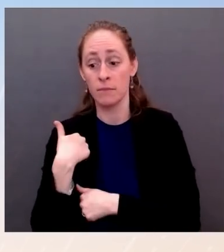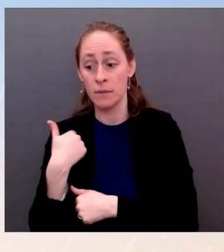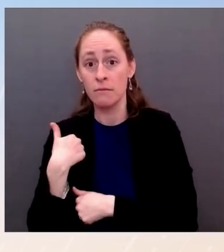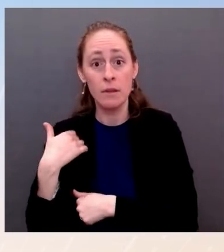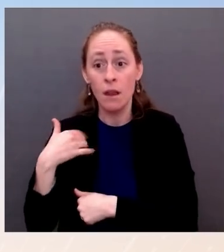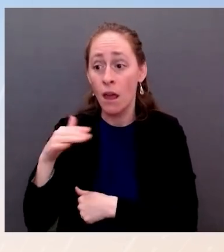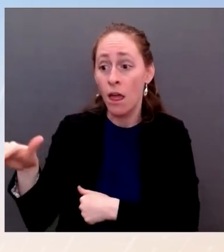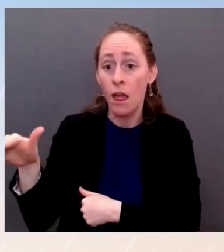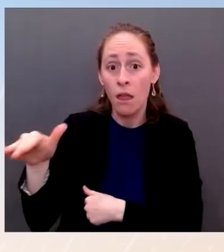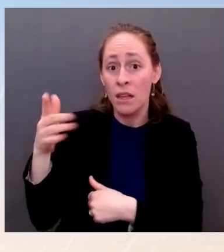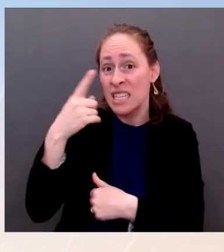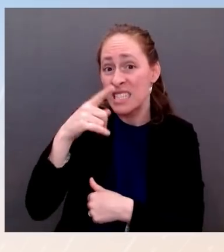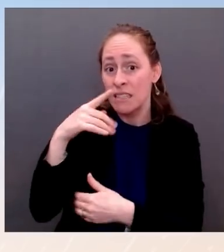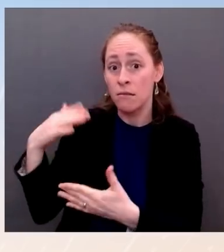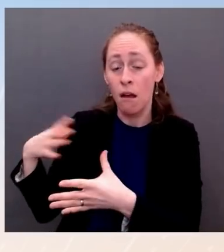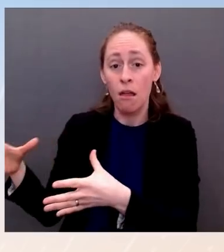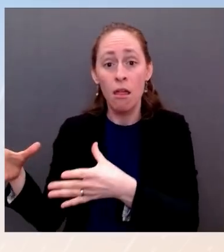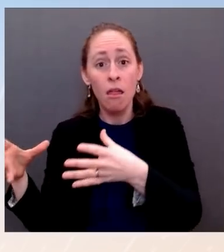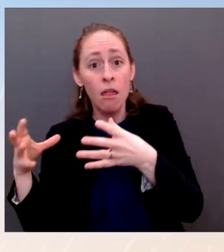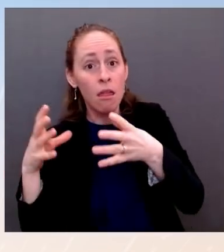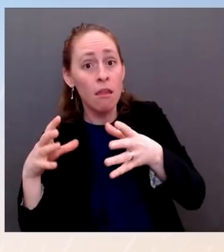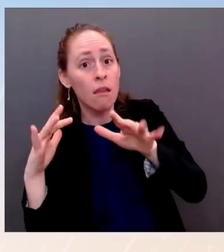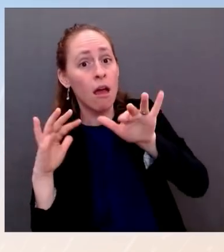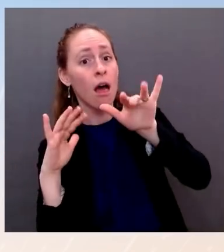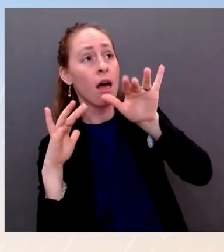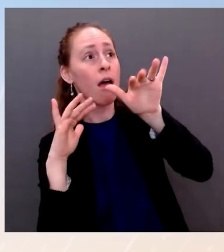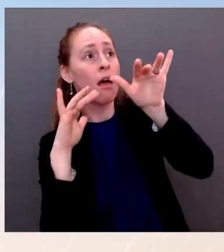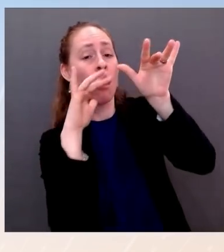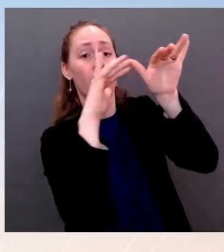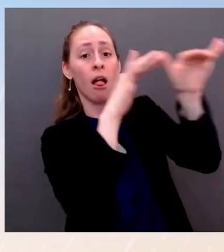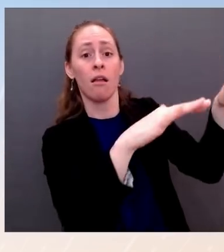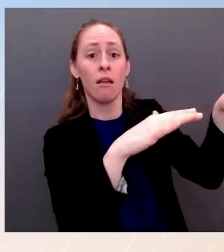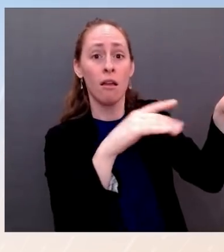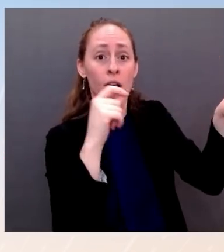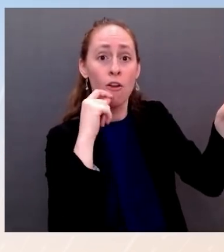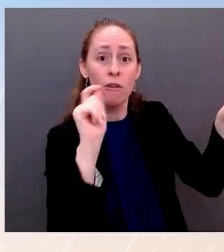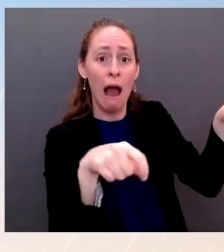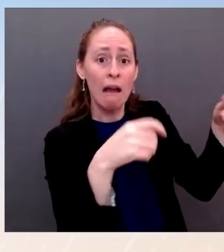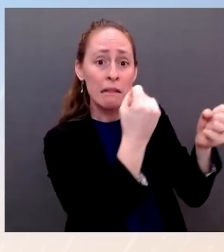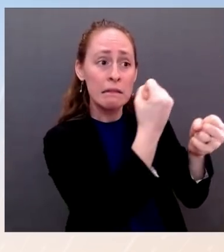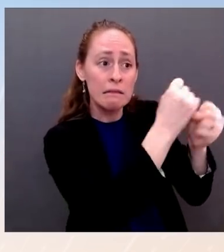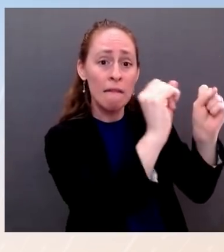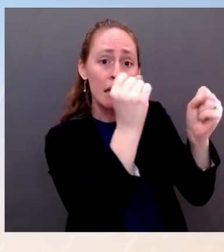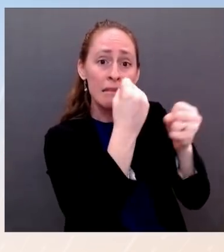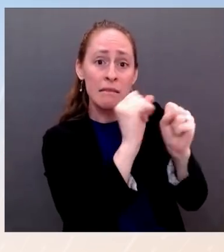So, we are asking people to make the responsible choice. With that, I'm happy to take your questions. The Press: Jake? >> Mr. Sullivan: Yeah. The Press: Thanks, Jake.